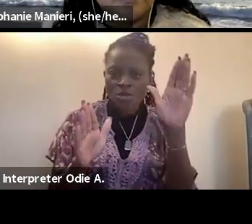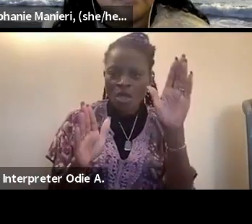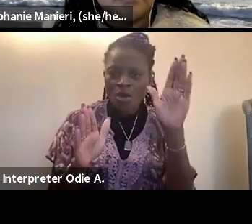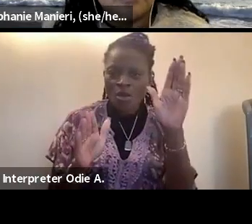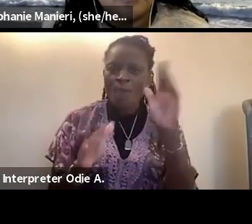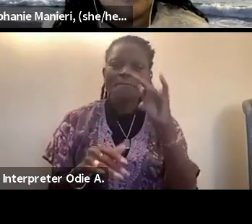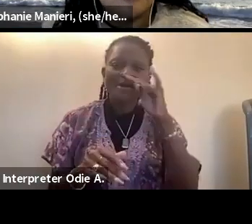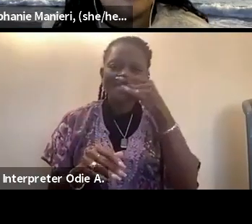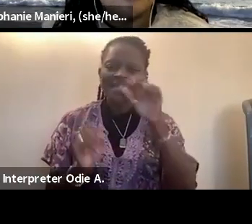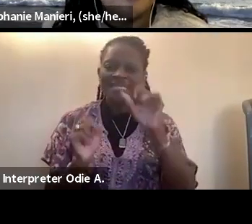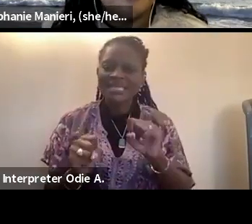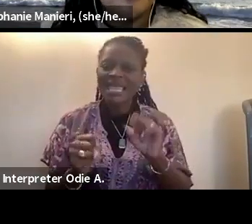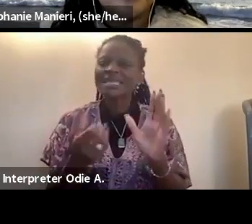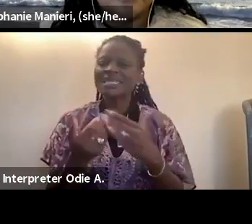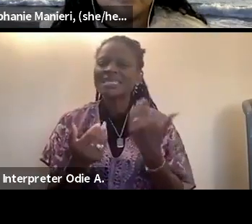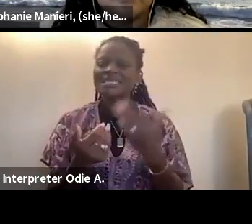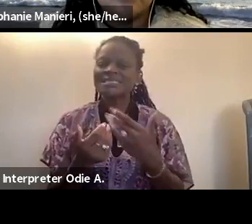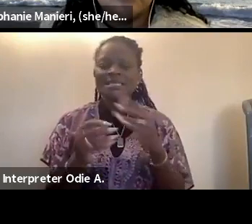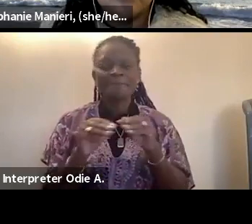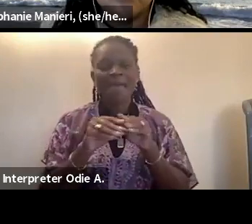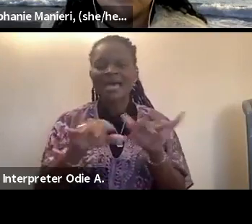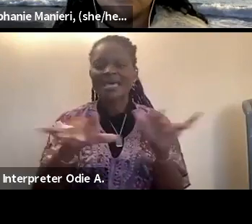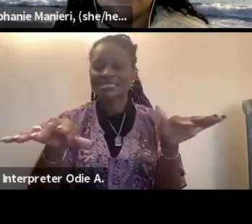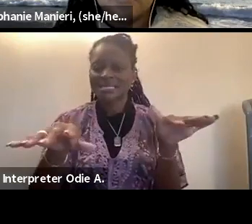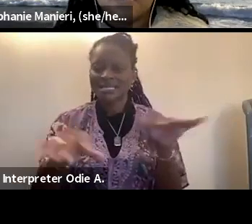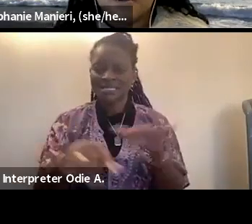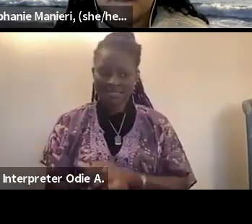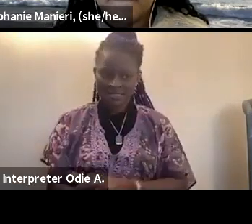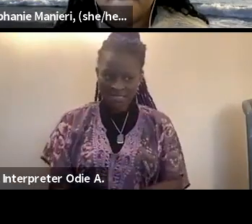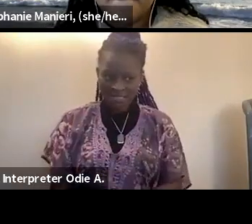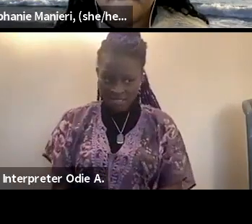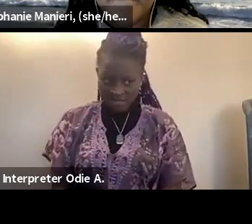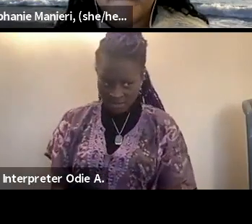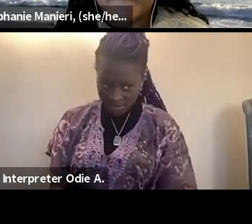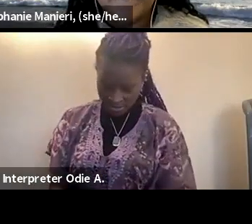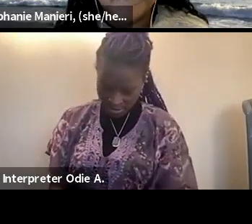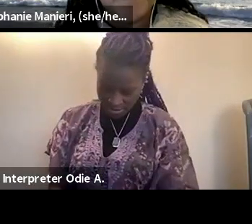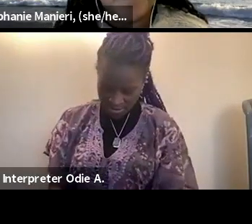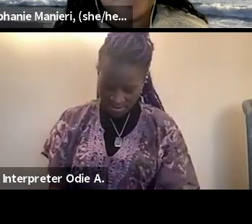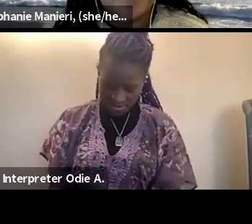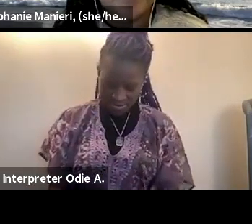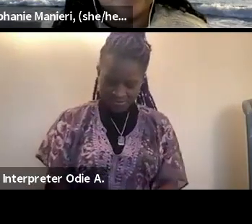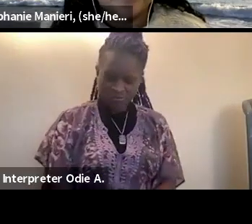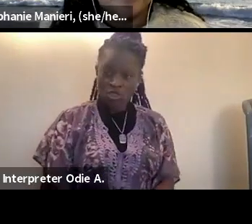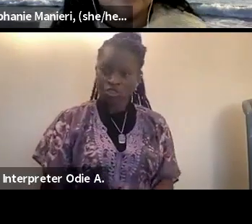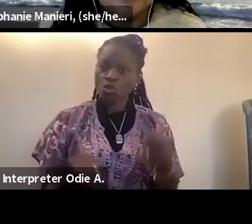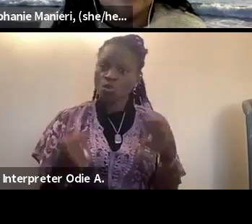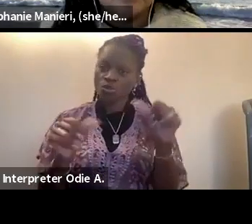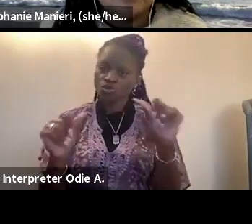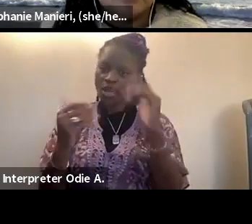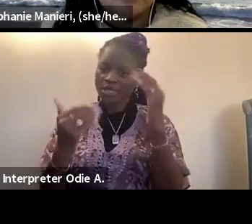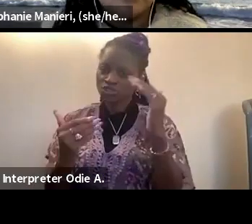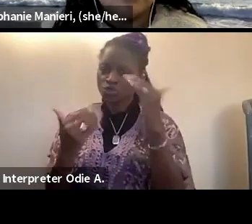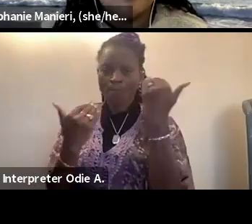So we really would like to try and minimize that morbidity and mortality and try to keep the community as safe as possible.